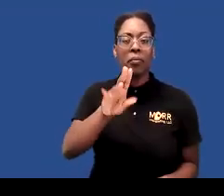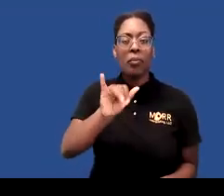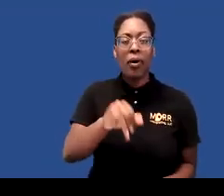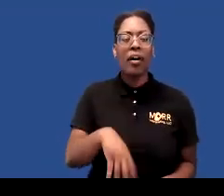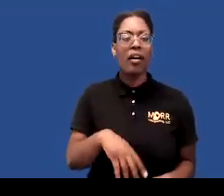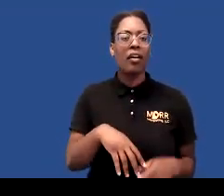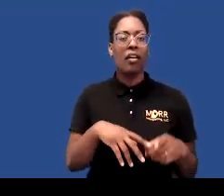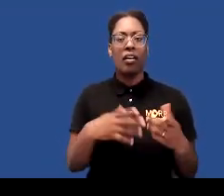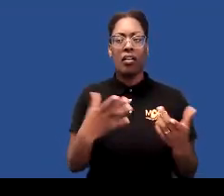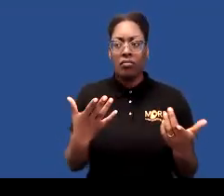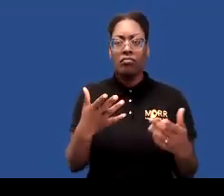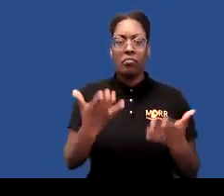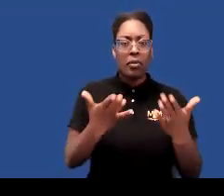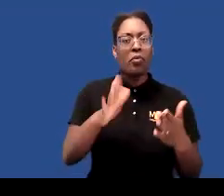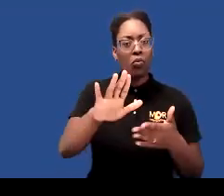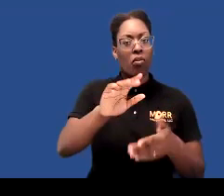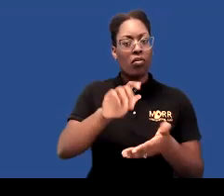especially if they're coming from, say, rural areas